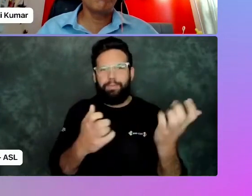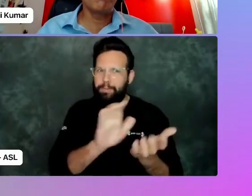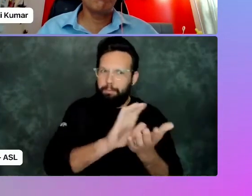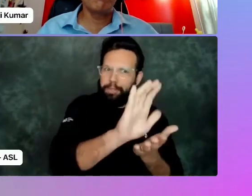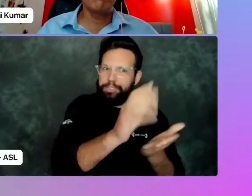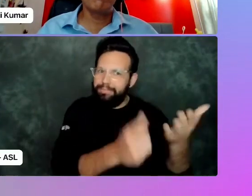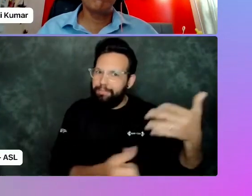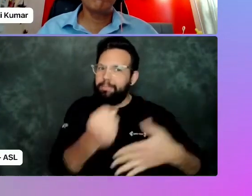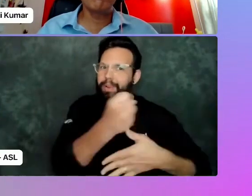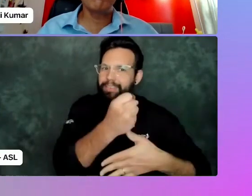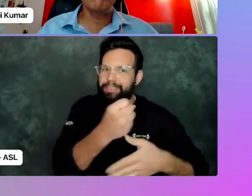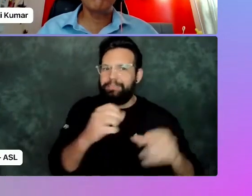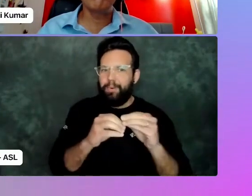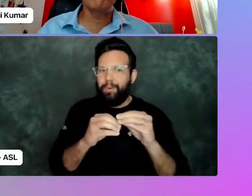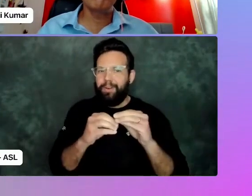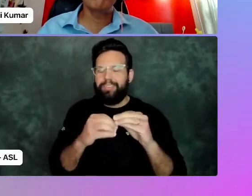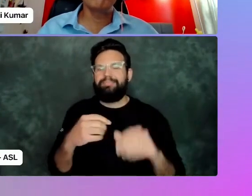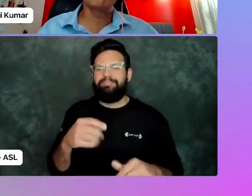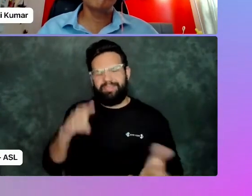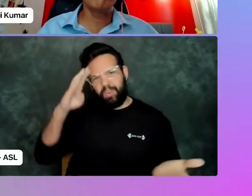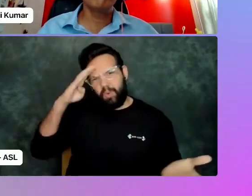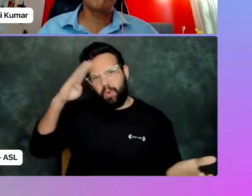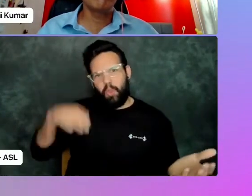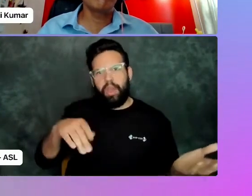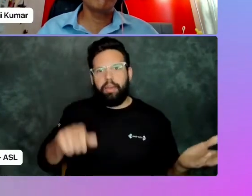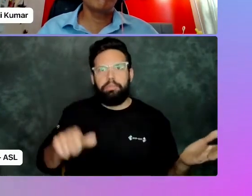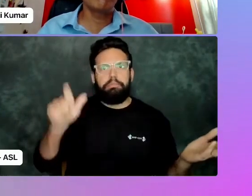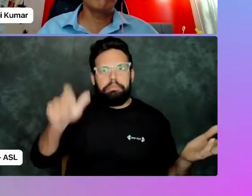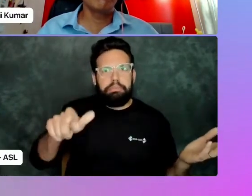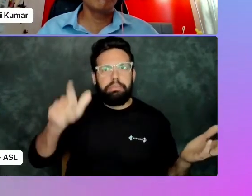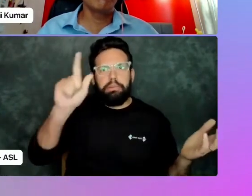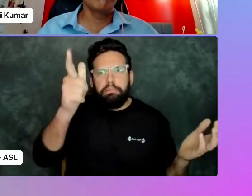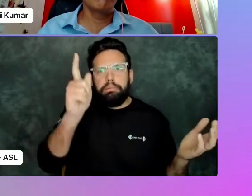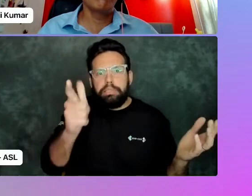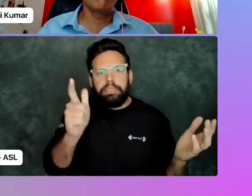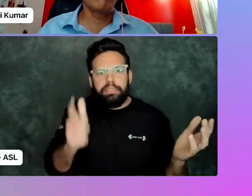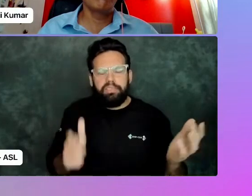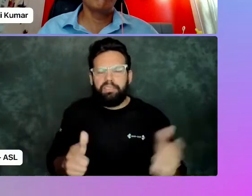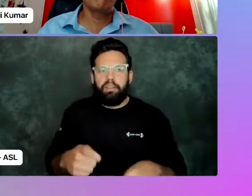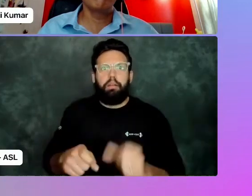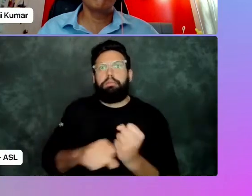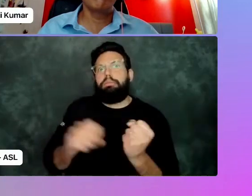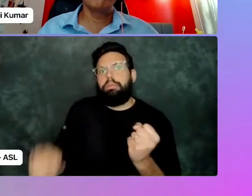it's a little clunky. You have to like either smash the Next button over and over again. We wanna make that testing a little smarter.